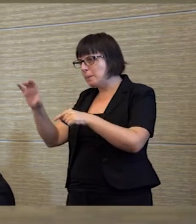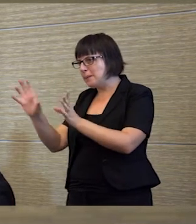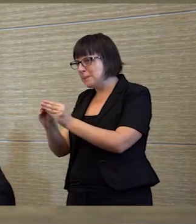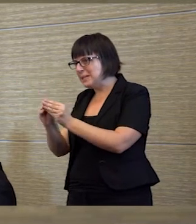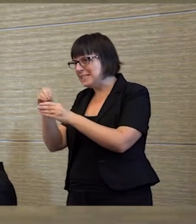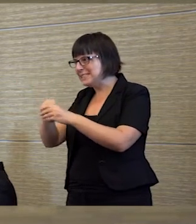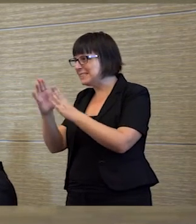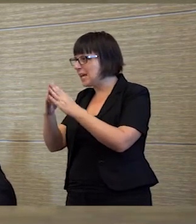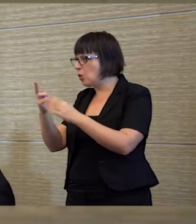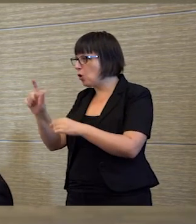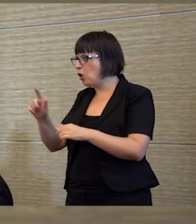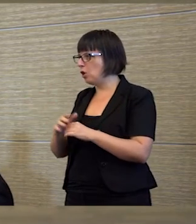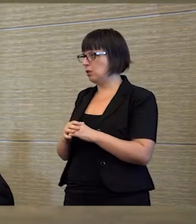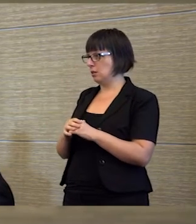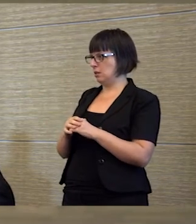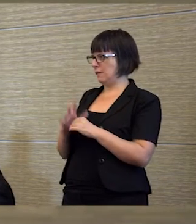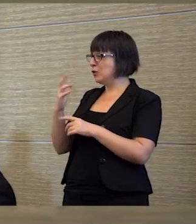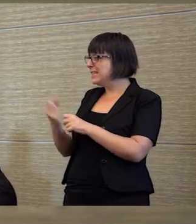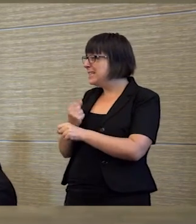town hall. For years we had aggravated